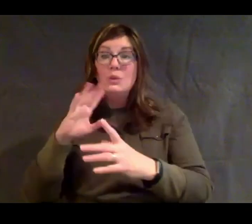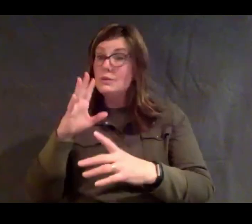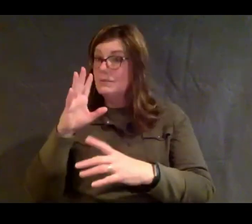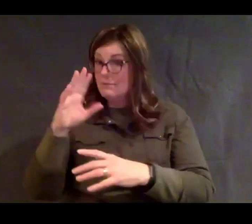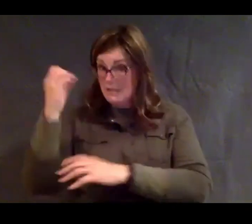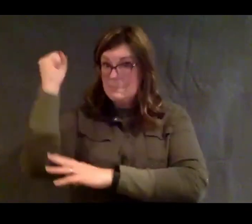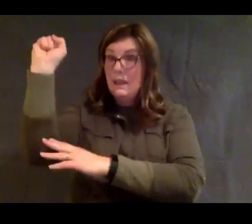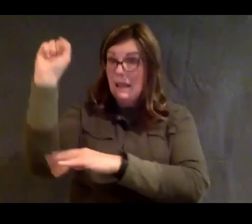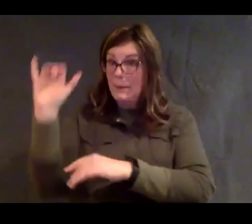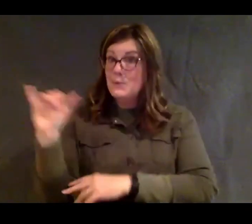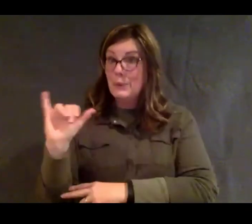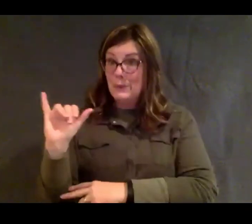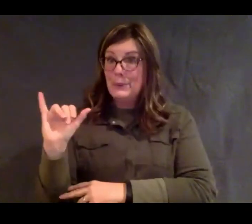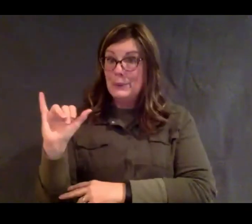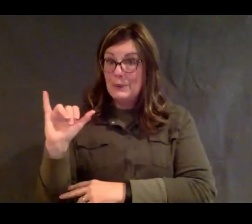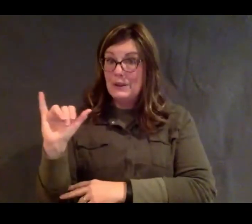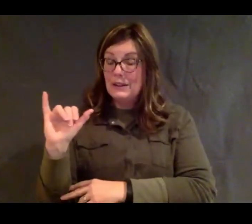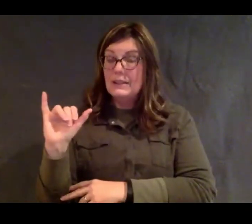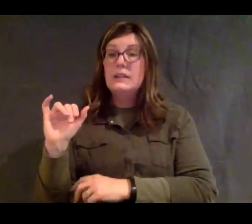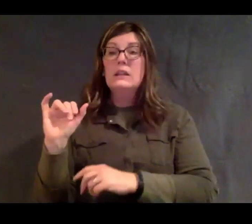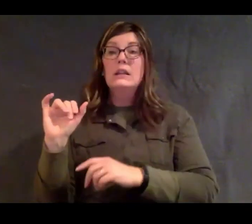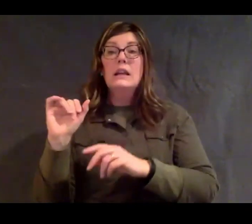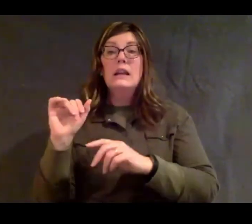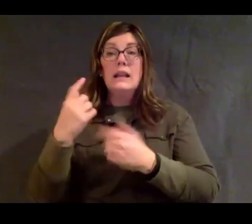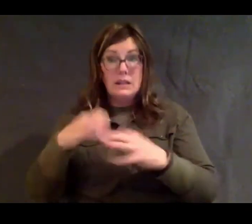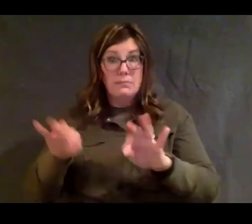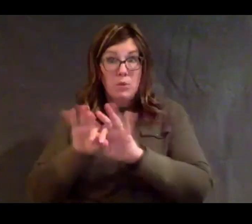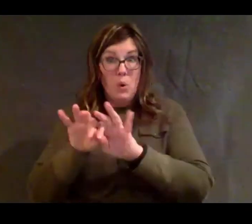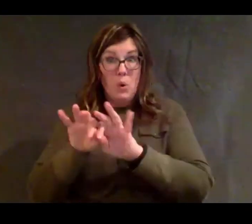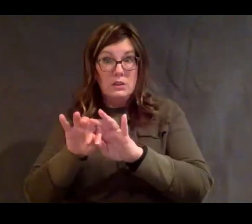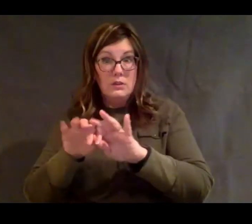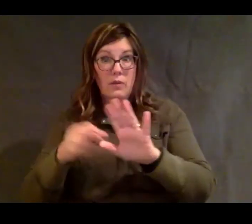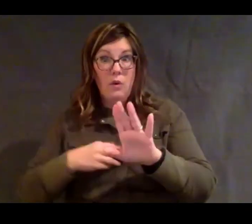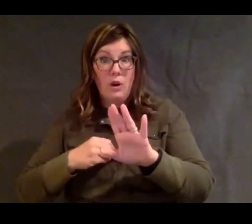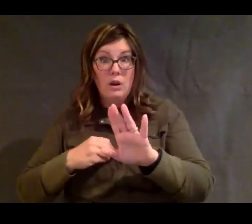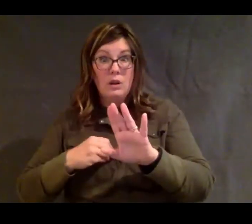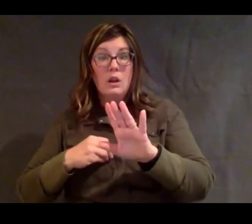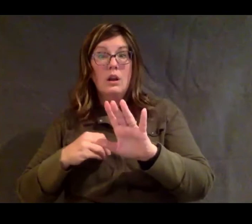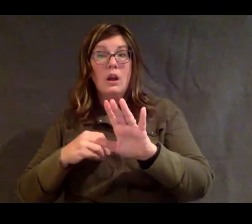step back and let people of color speak but it's also important for you all as our white allies to